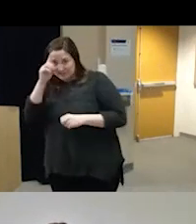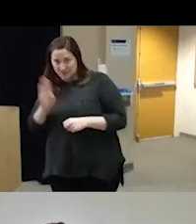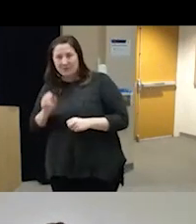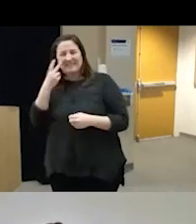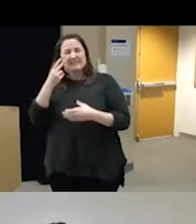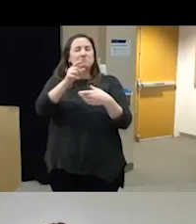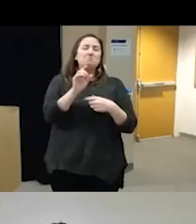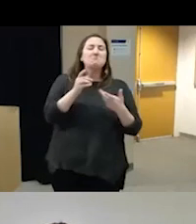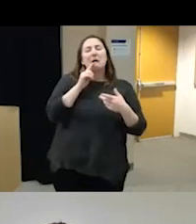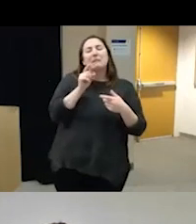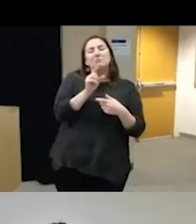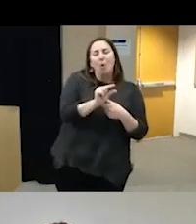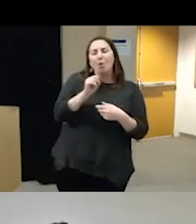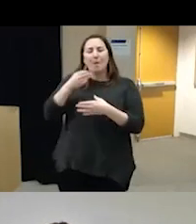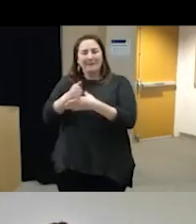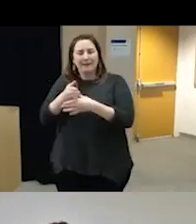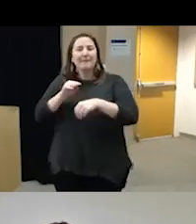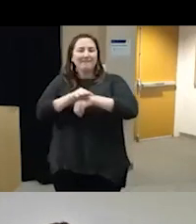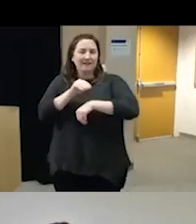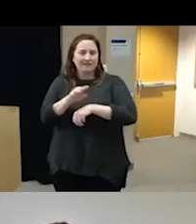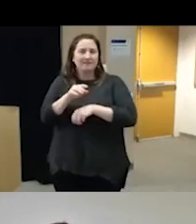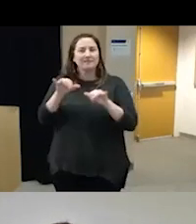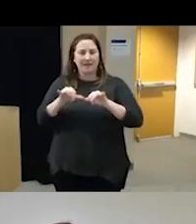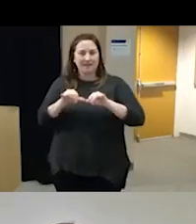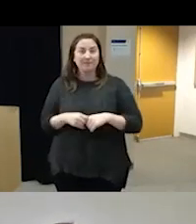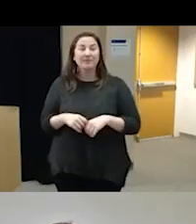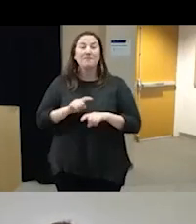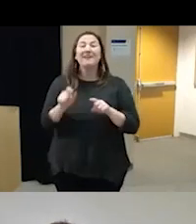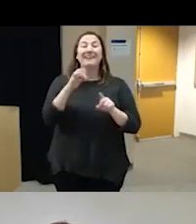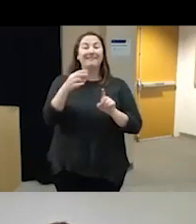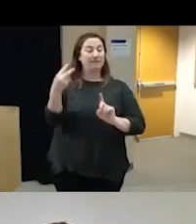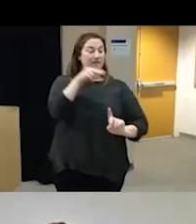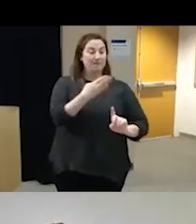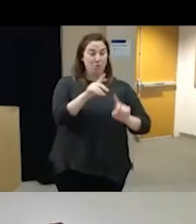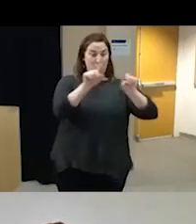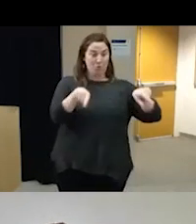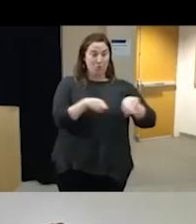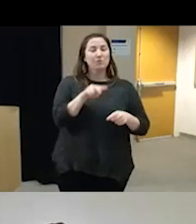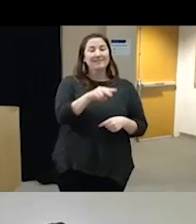at the left hand side when looking at non-cns peripheral differences to